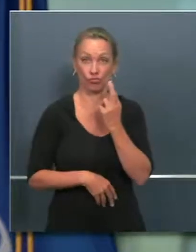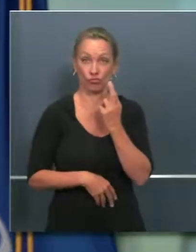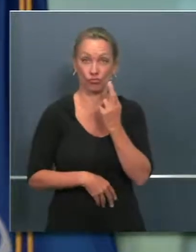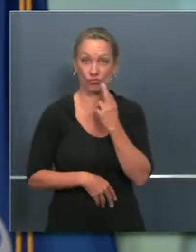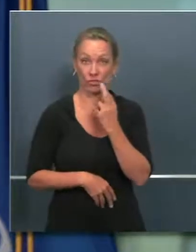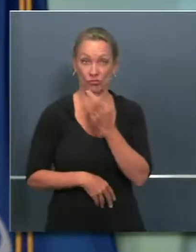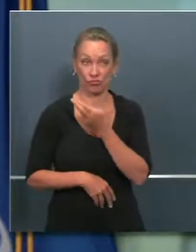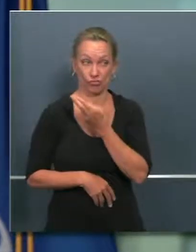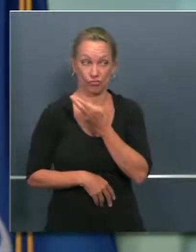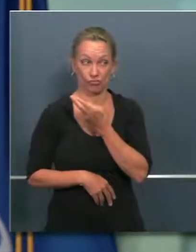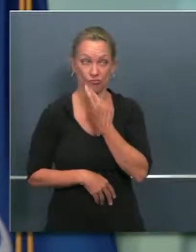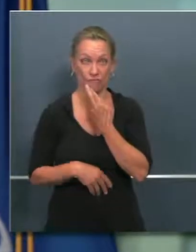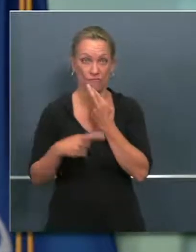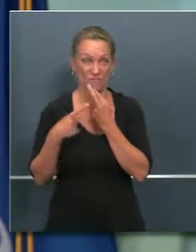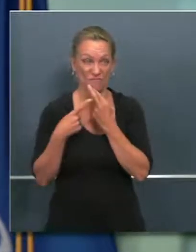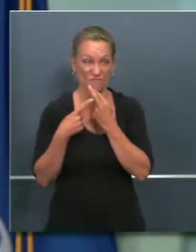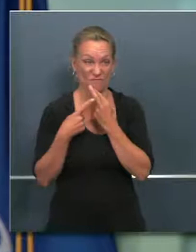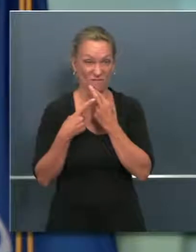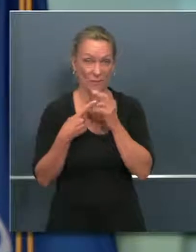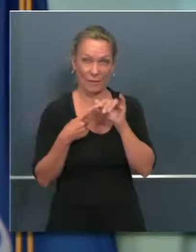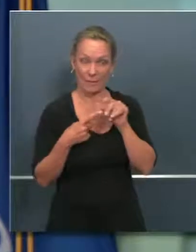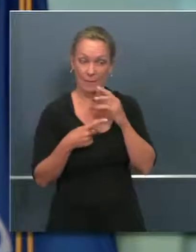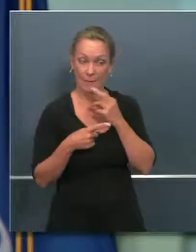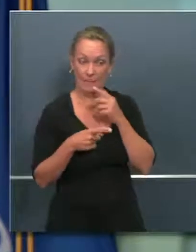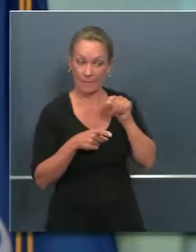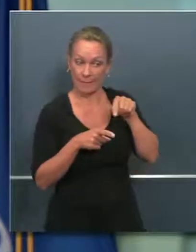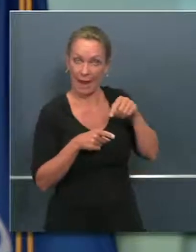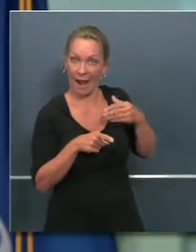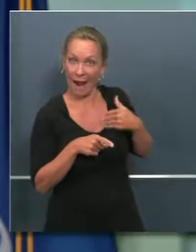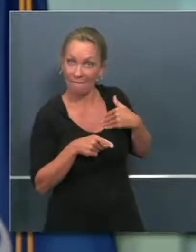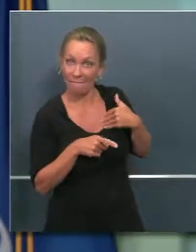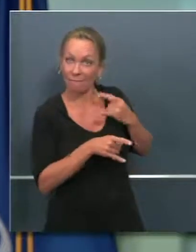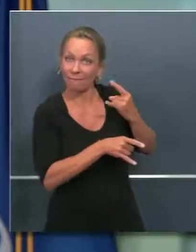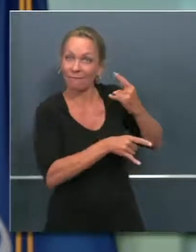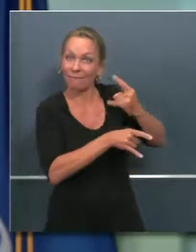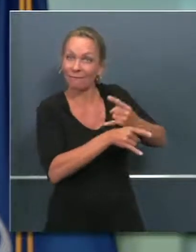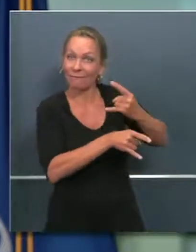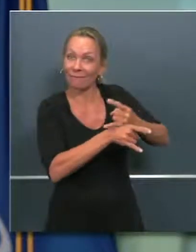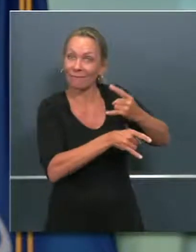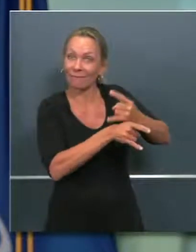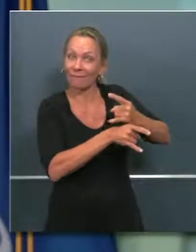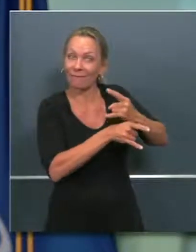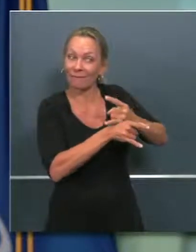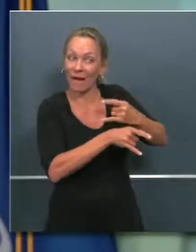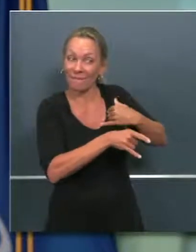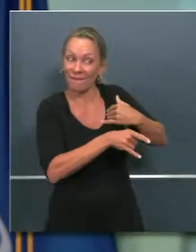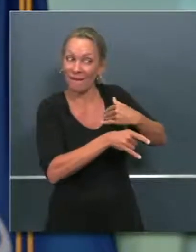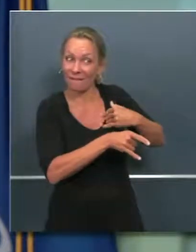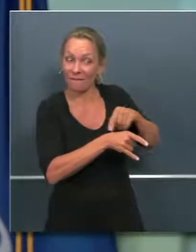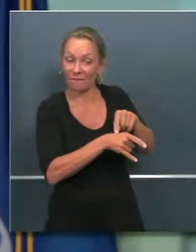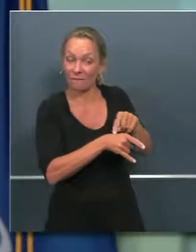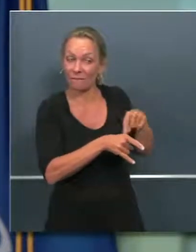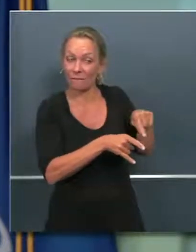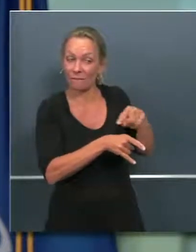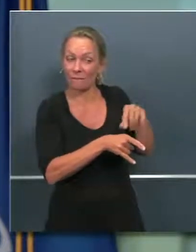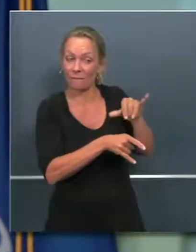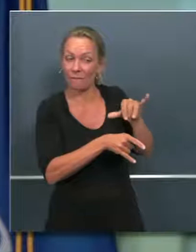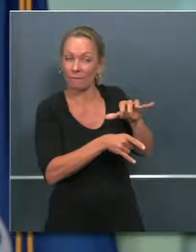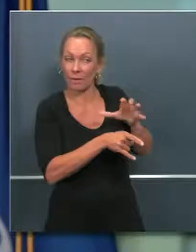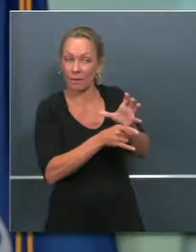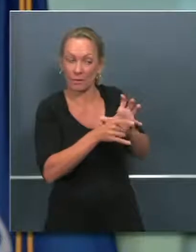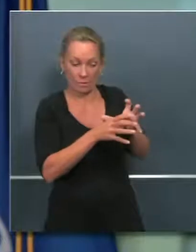as different bars being places where primarily you are there to drink alcohol we are targeting